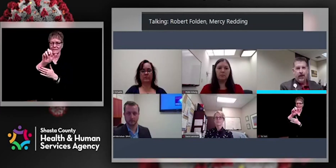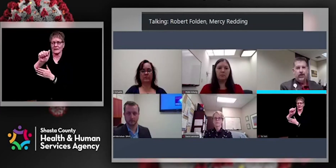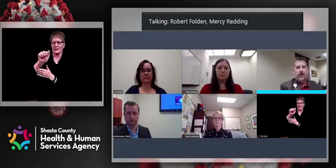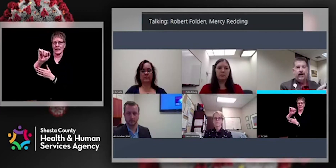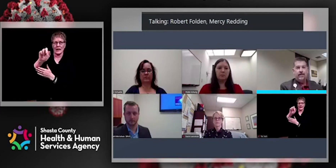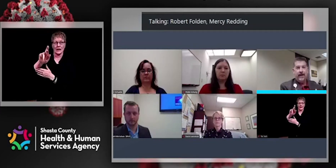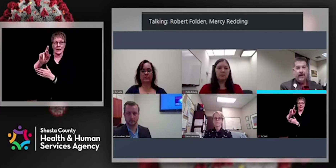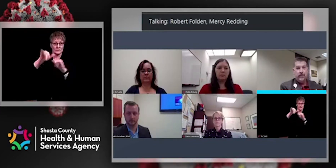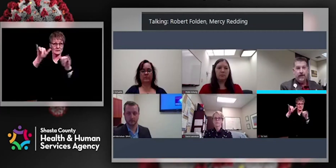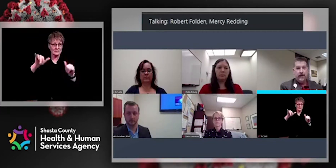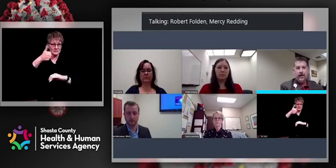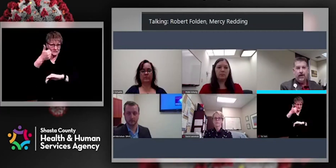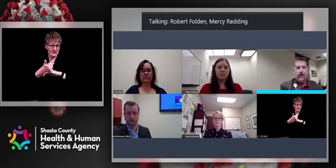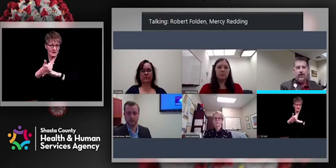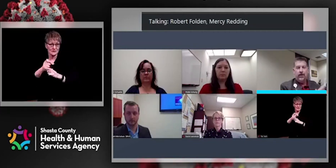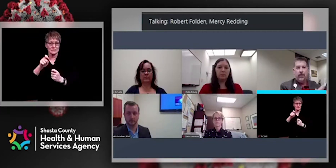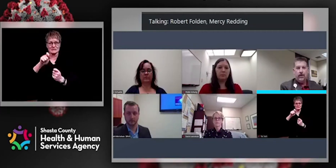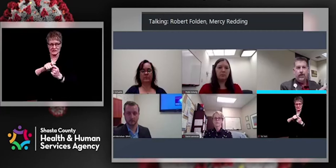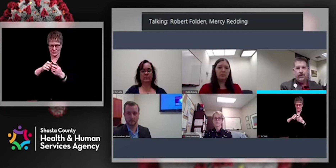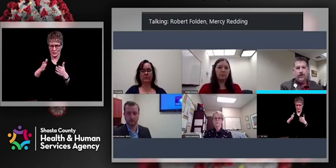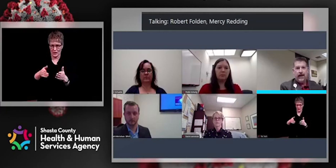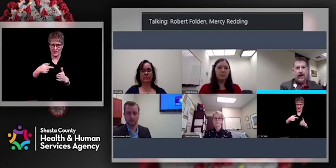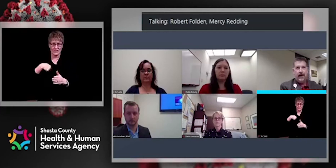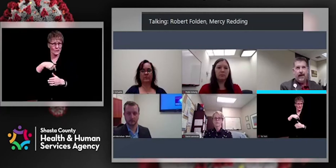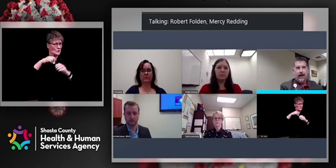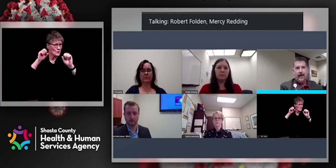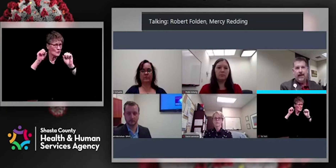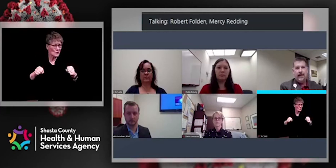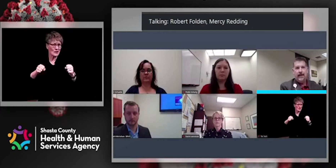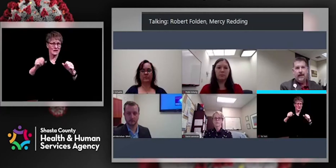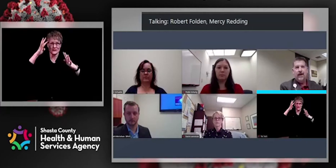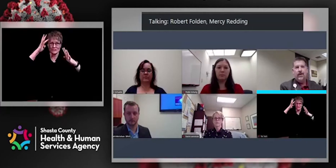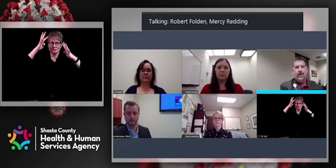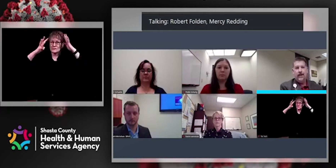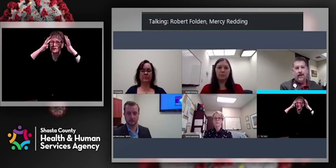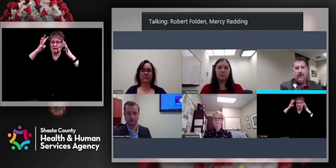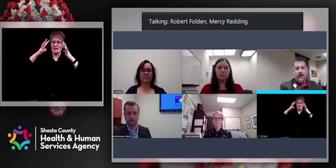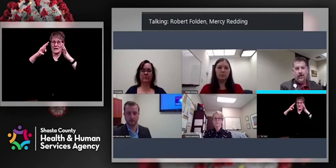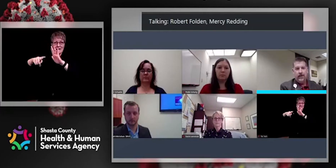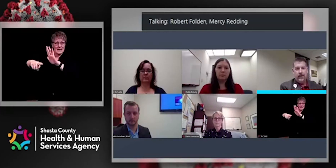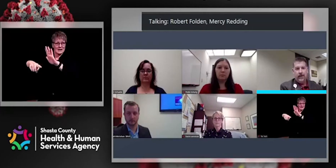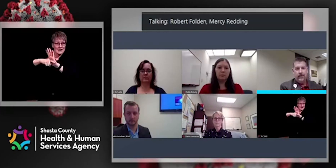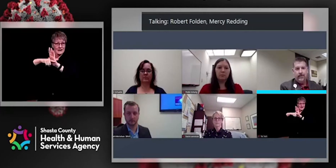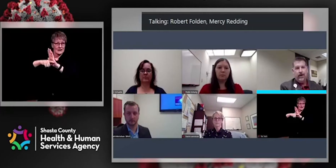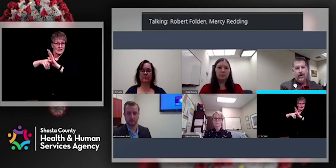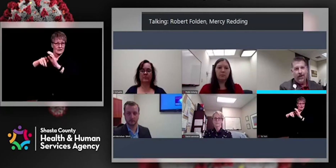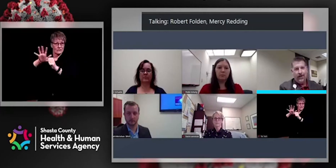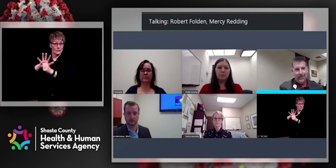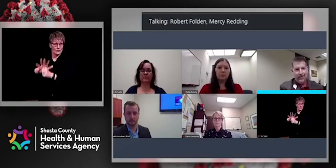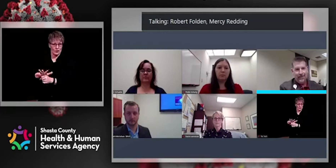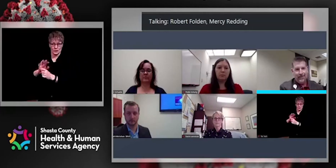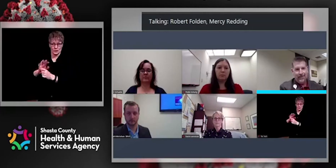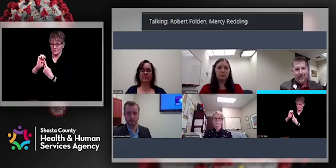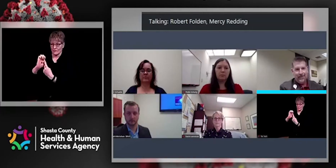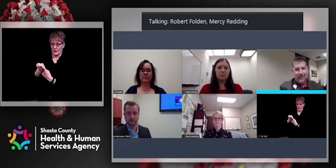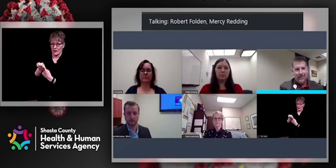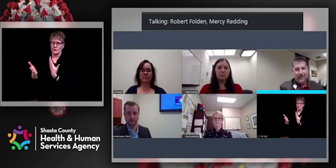pressure environment on almost any area of our hospital, not all of them, but almost all of them.